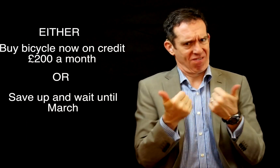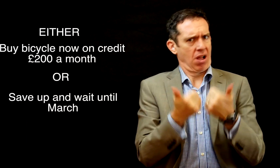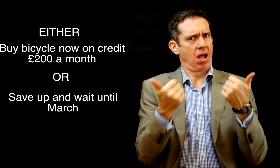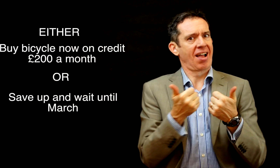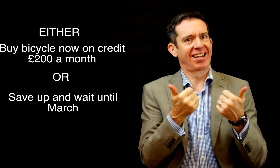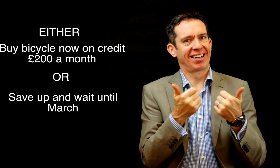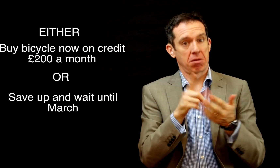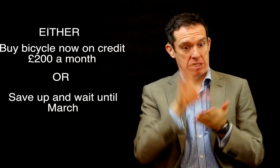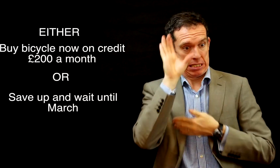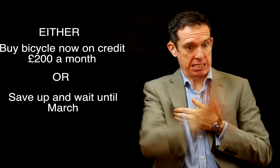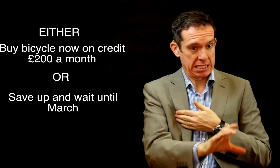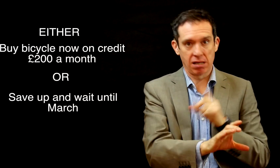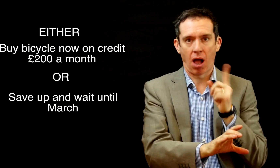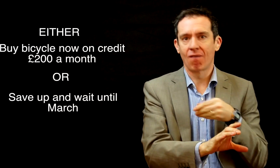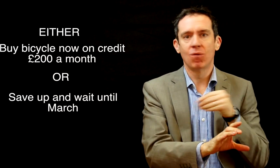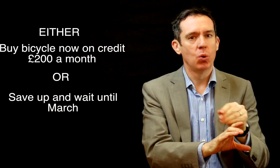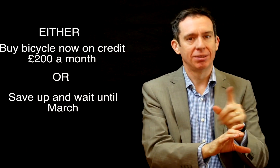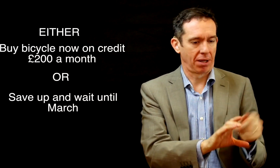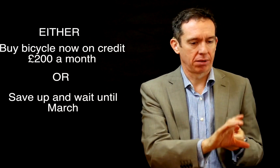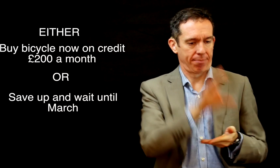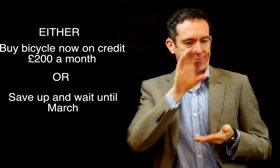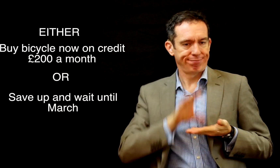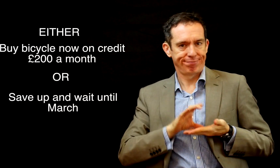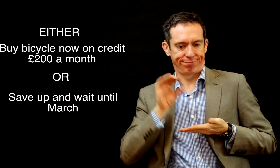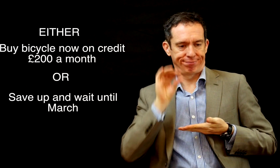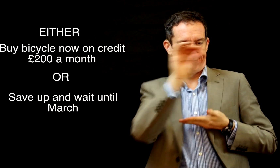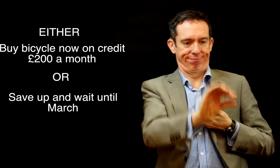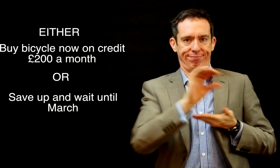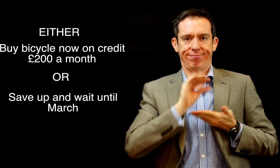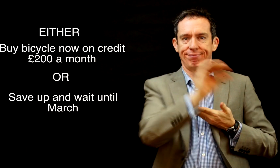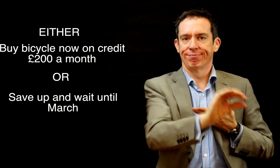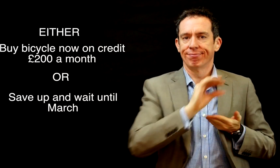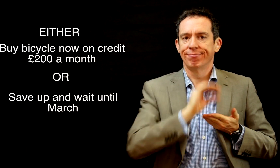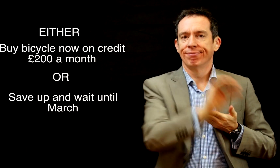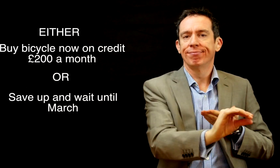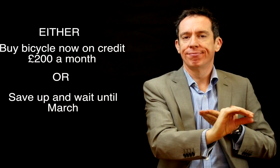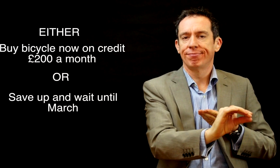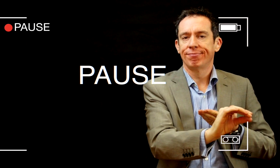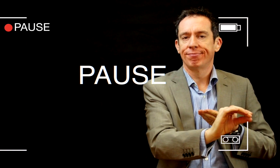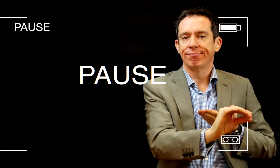You can buy it now but you can’t afford the full £800 so you’ll have to pay £200 a month.